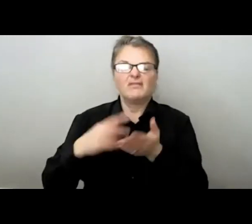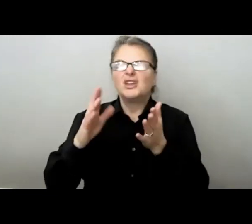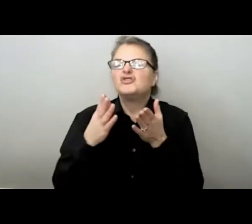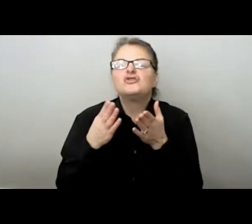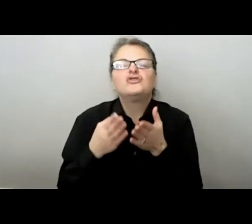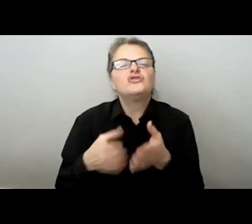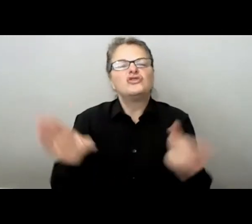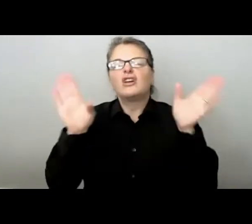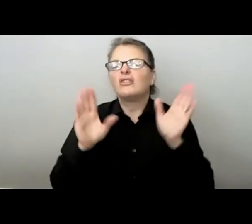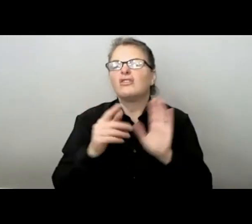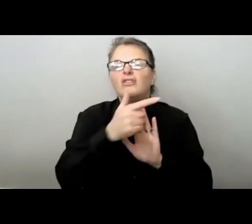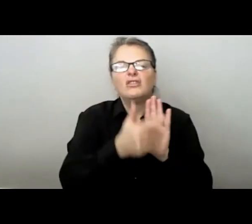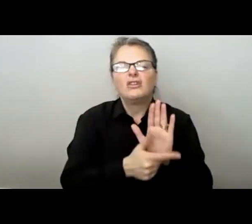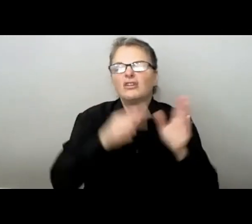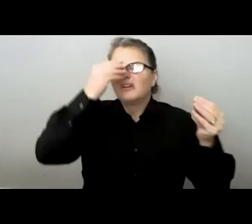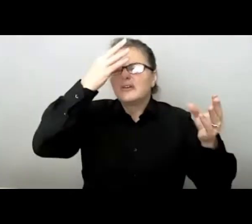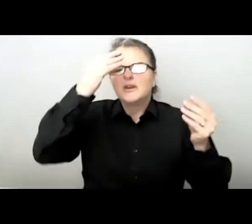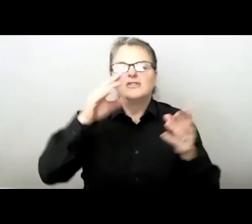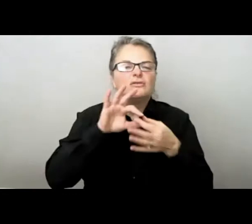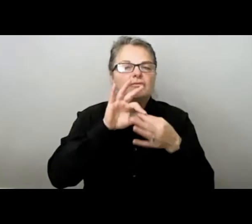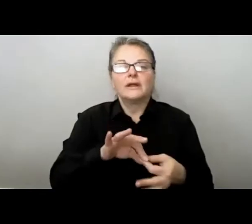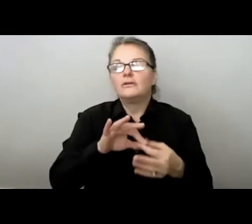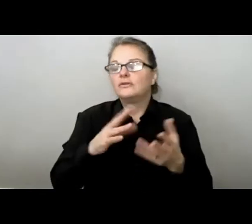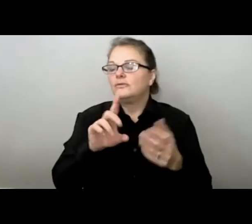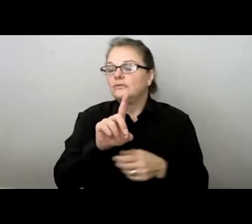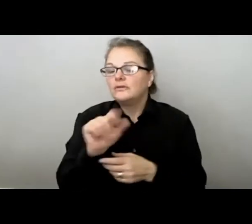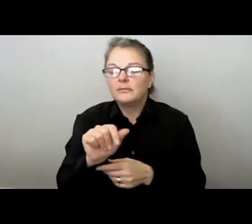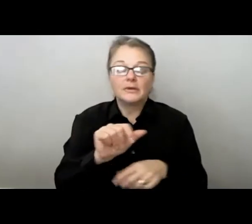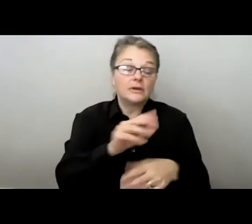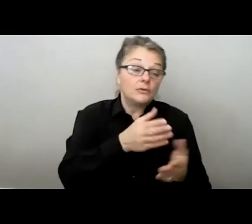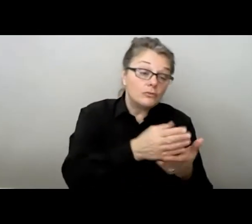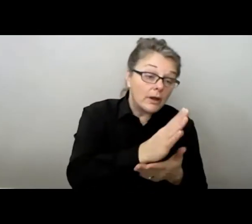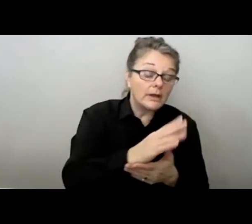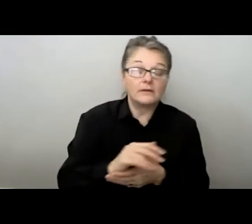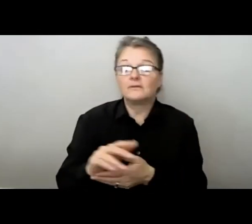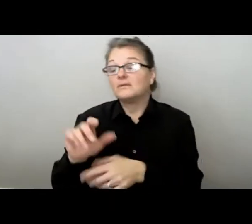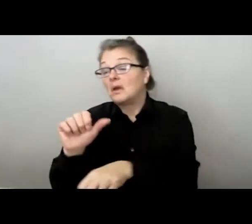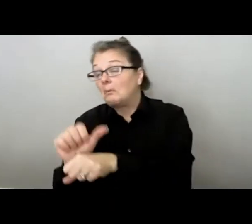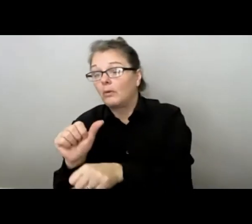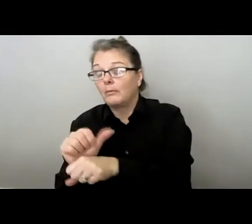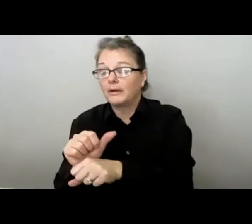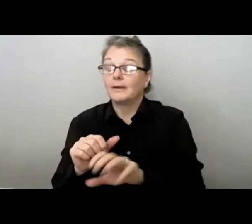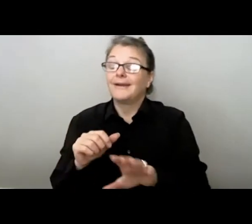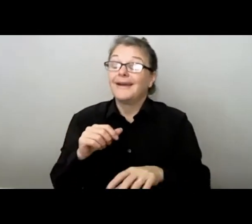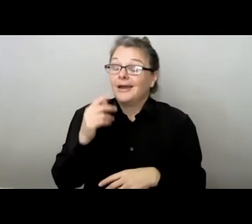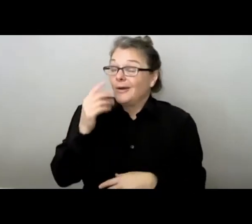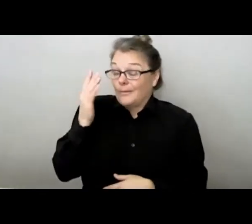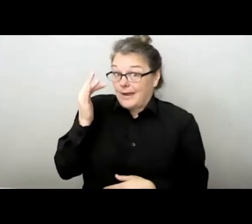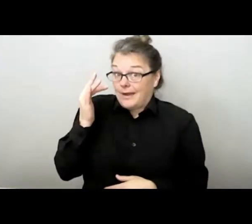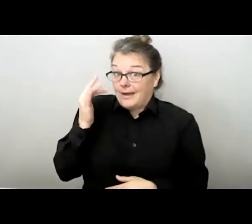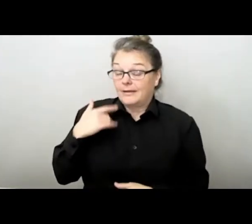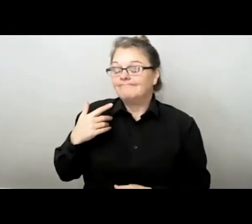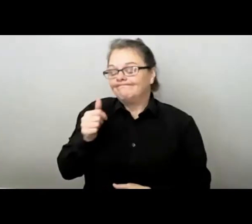ABOUT DISABILITY RIGHTS AND EMPLOYMENT. BECAUSE OF PRIVACY REASONS AND RELATIONSHIPS